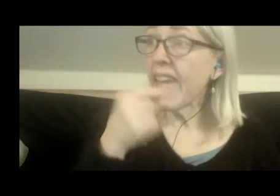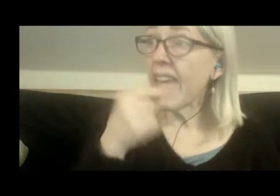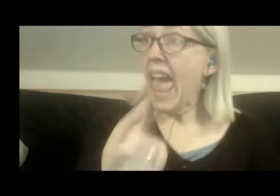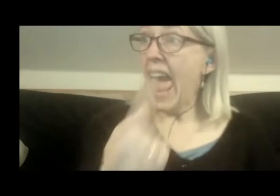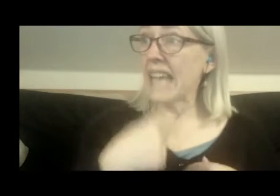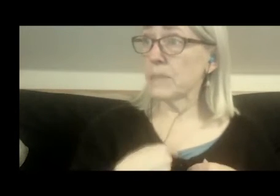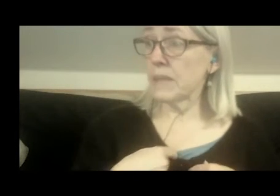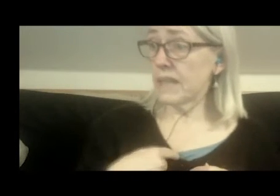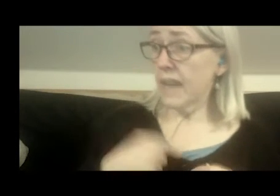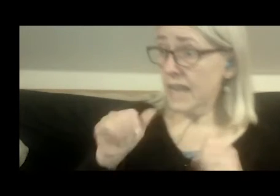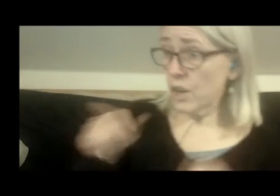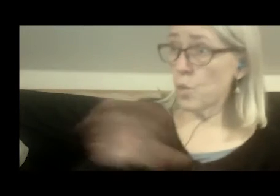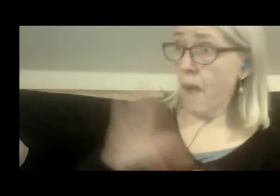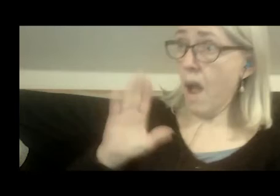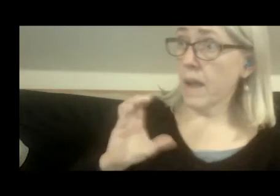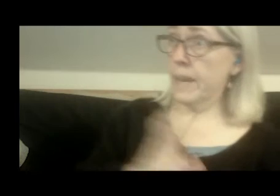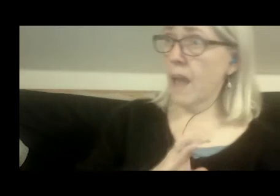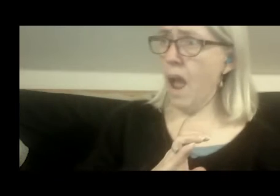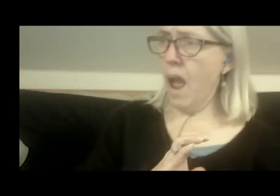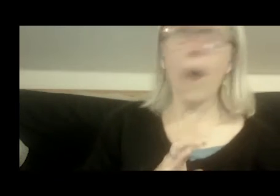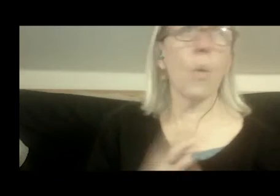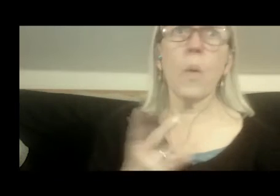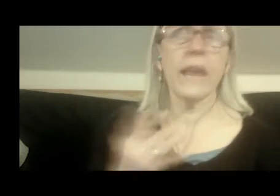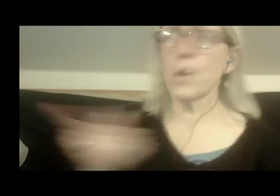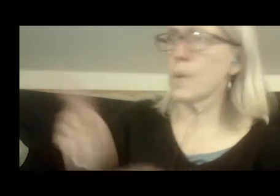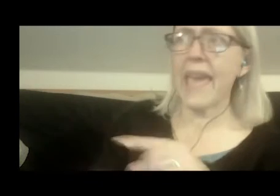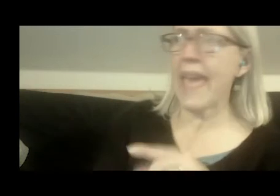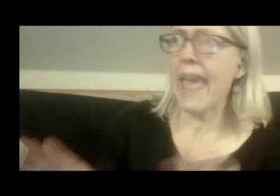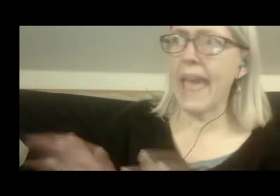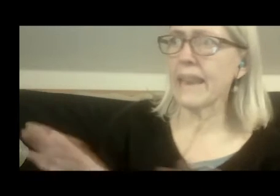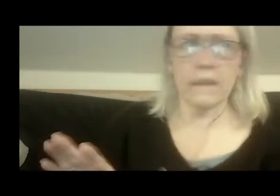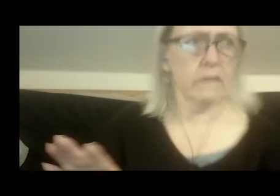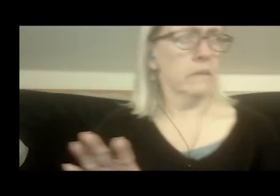"oh wait, you actually can't," and I was like...who...so I was like, who submitted for this?